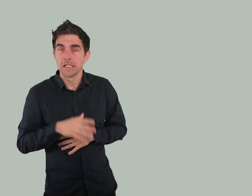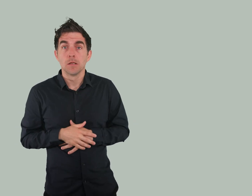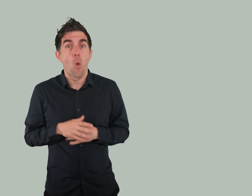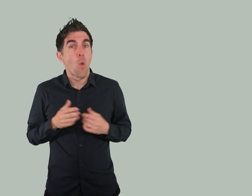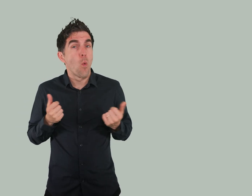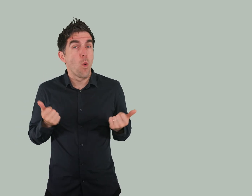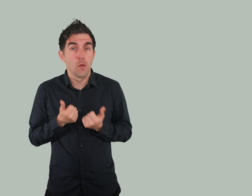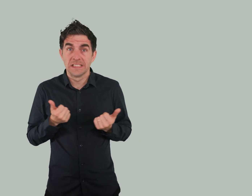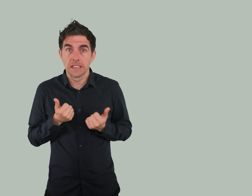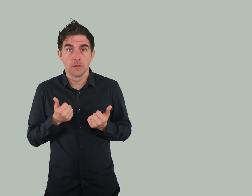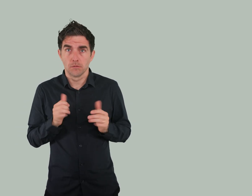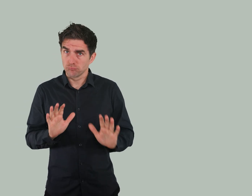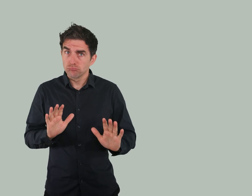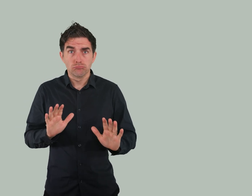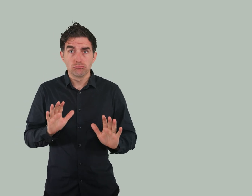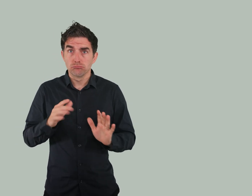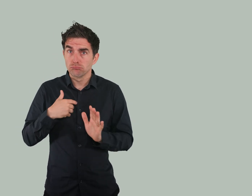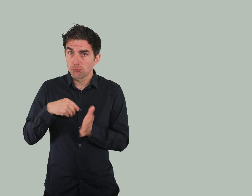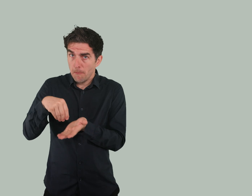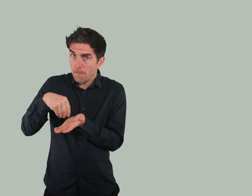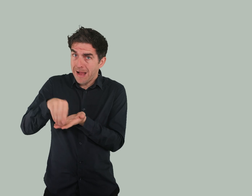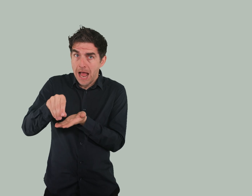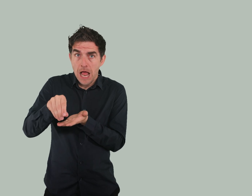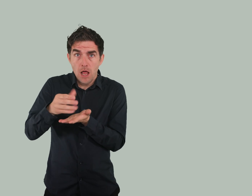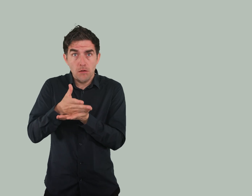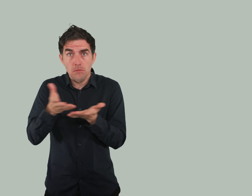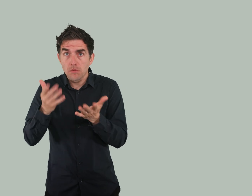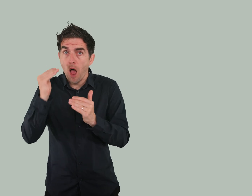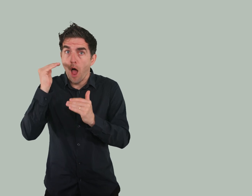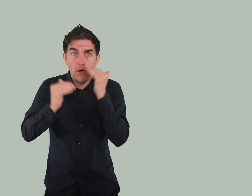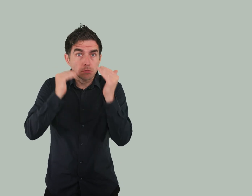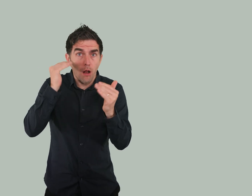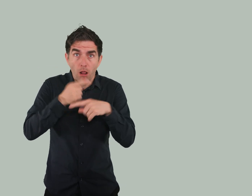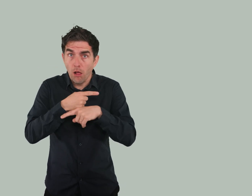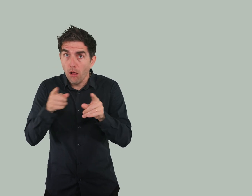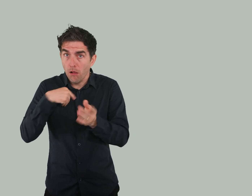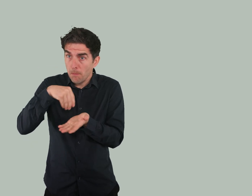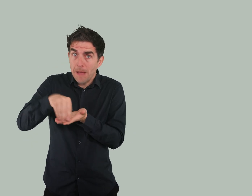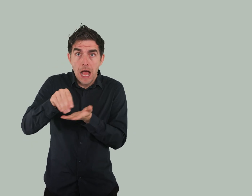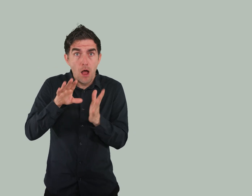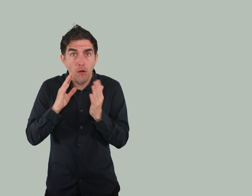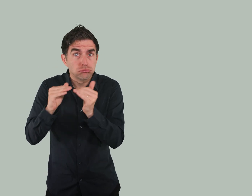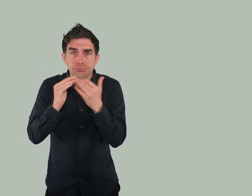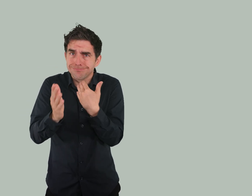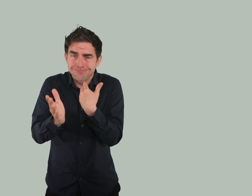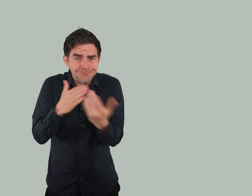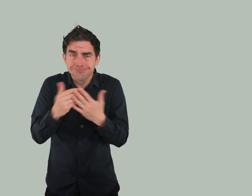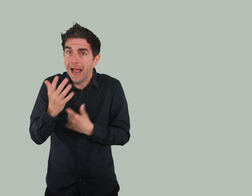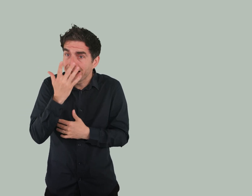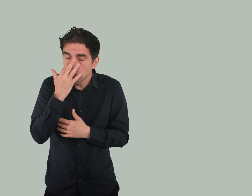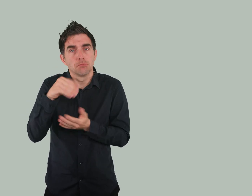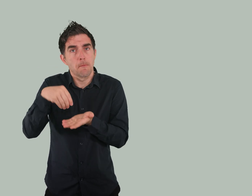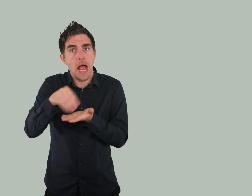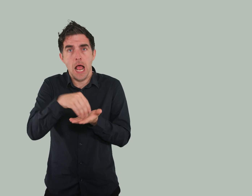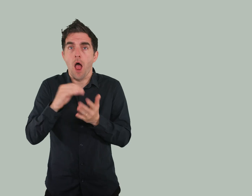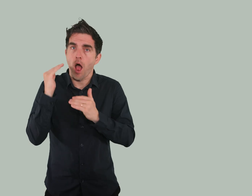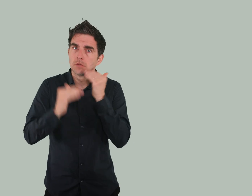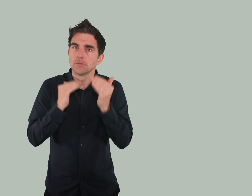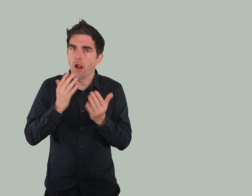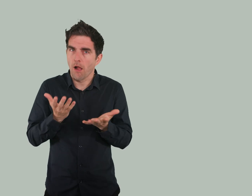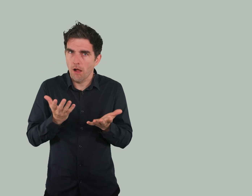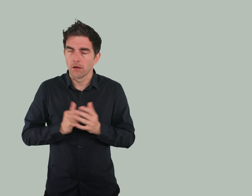already choose to pay everyone the adult rate regardless of age.